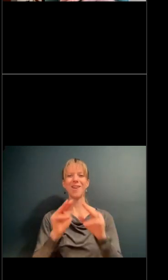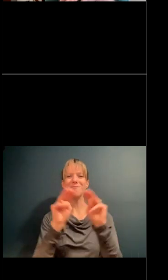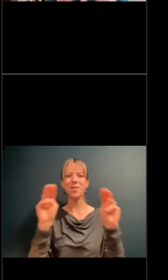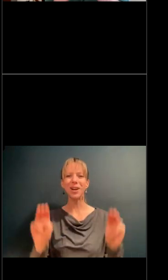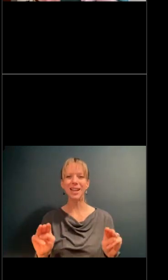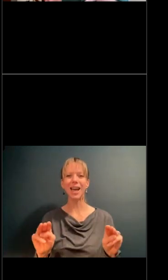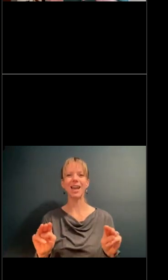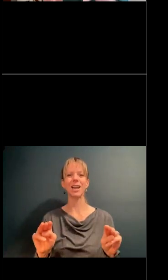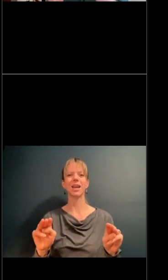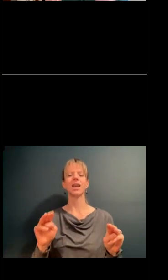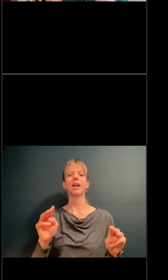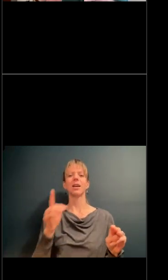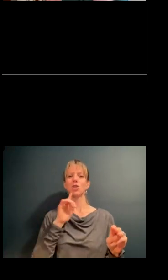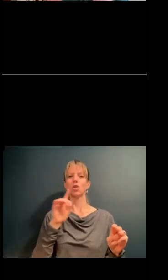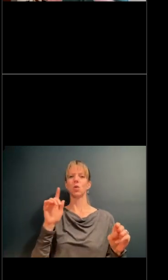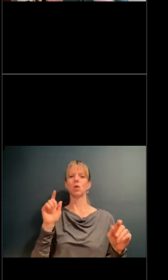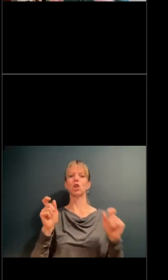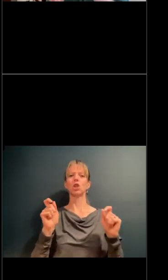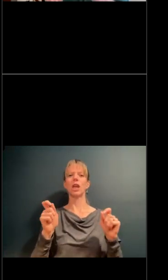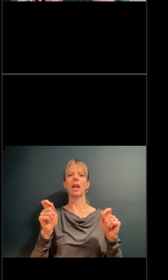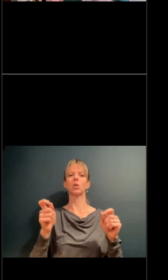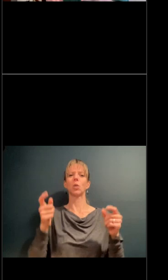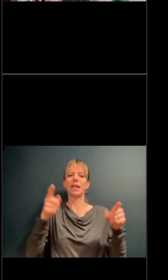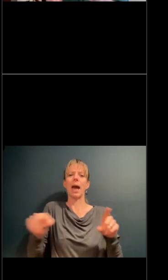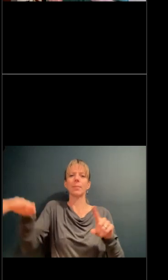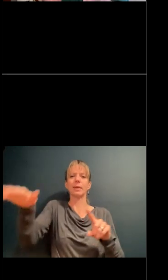and to advocate and be a voice so that every community is